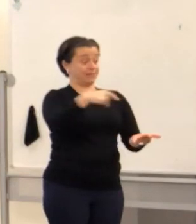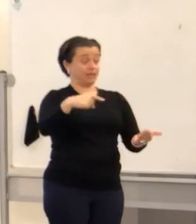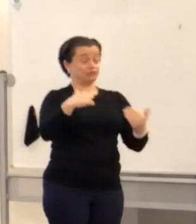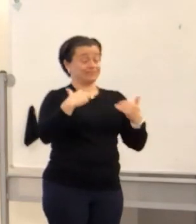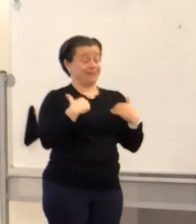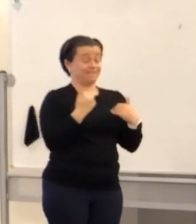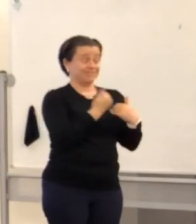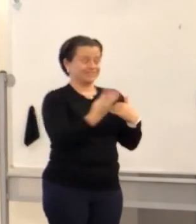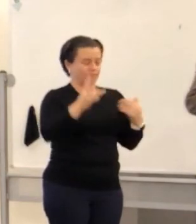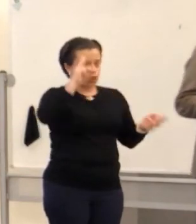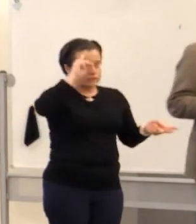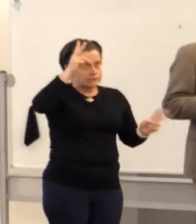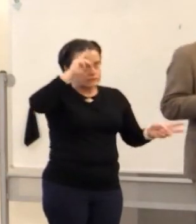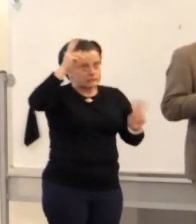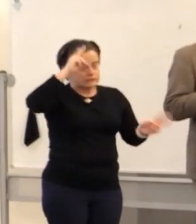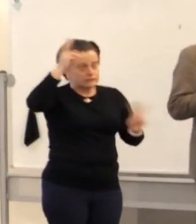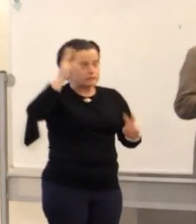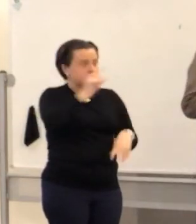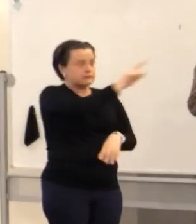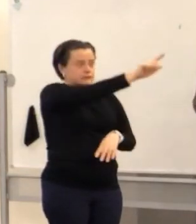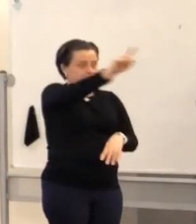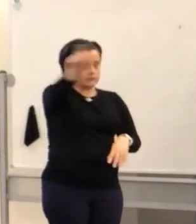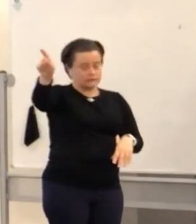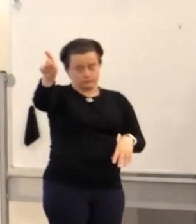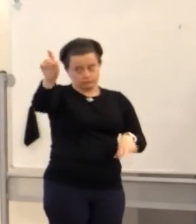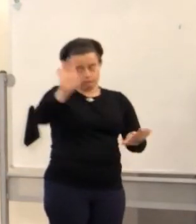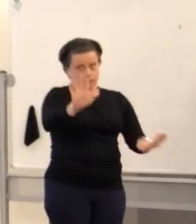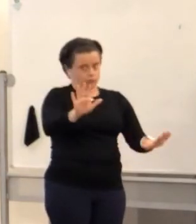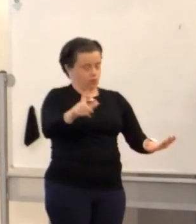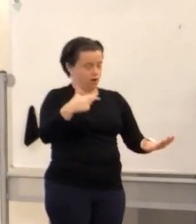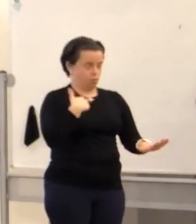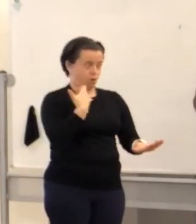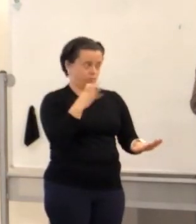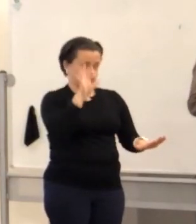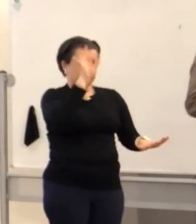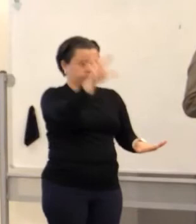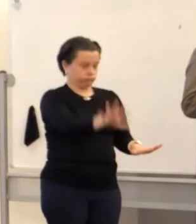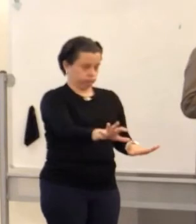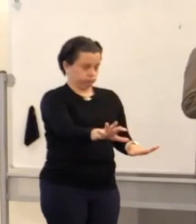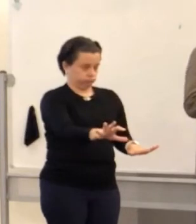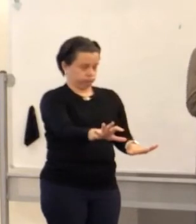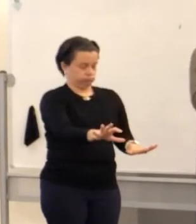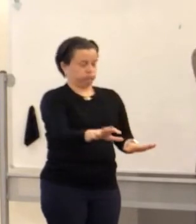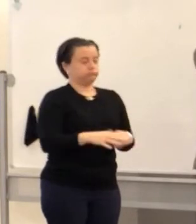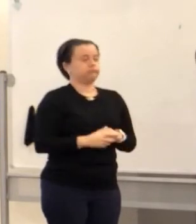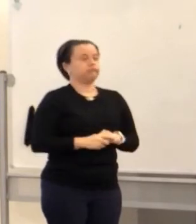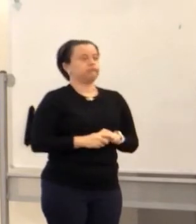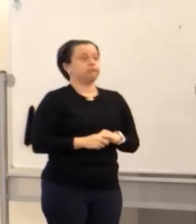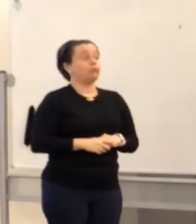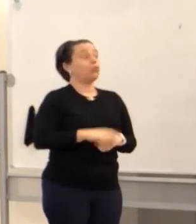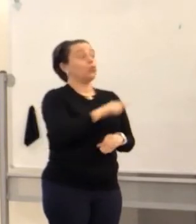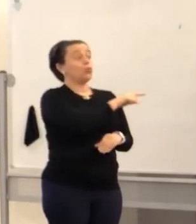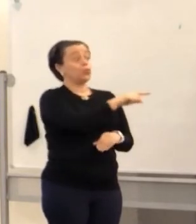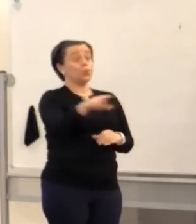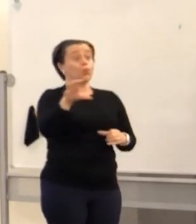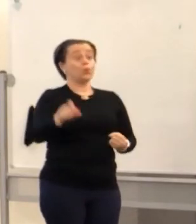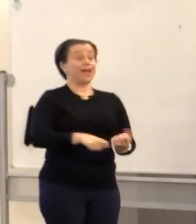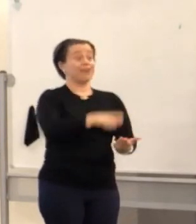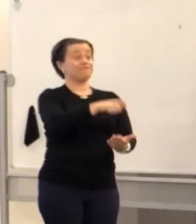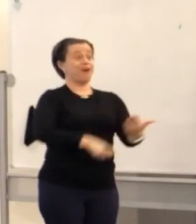which is that this is the misconception that you can write a paragraph describing your invention